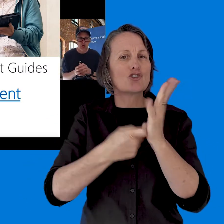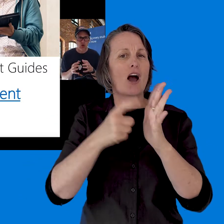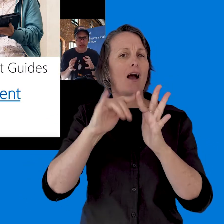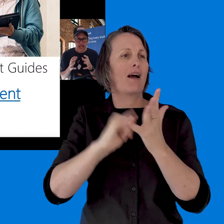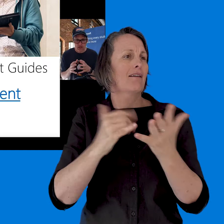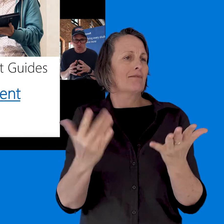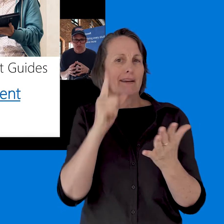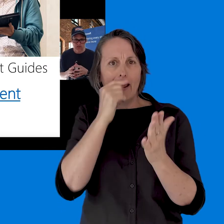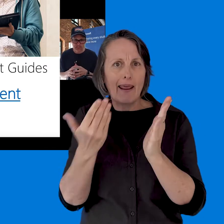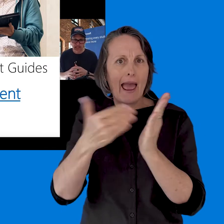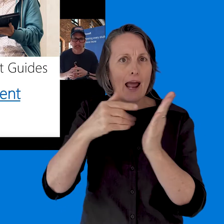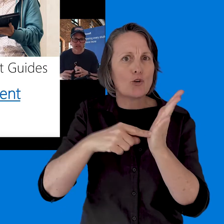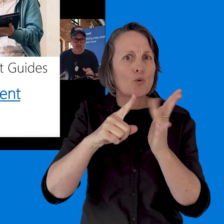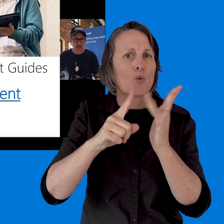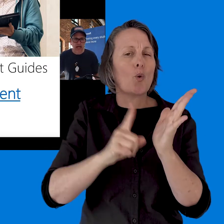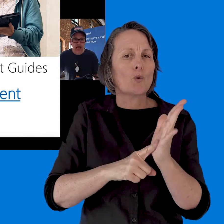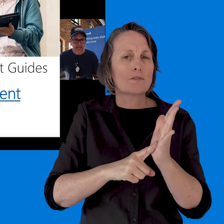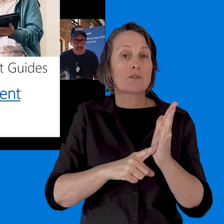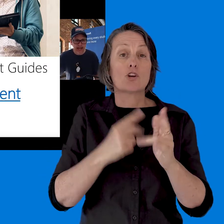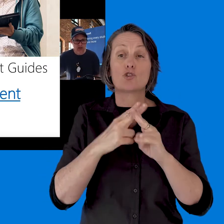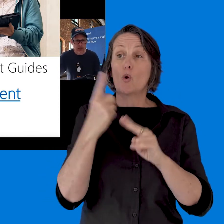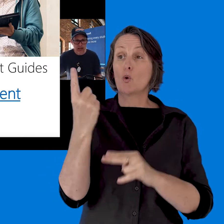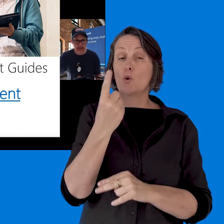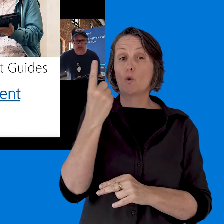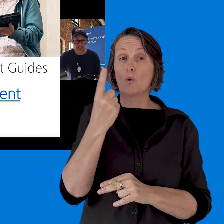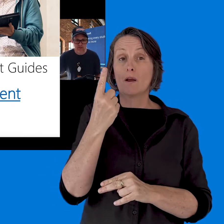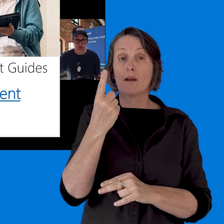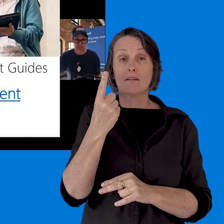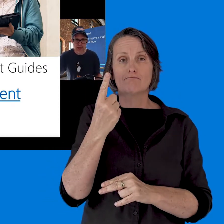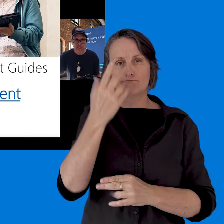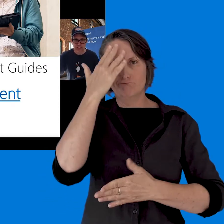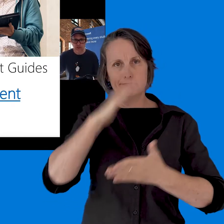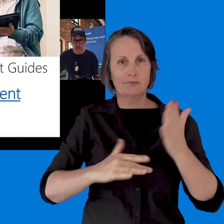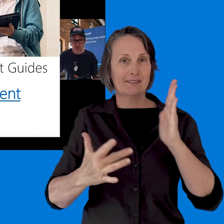So here's one for the techies aka.ms/InclusiveDeployment